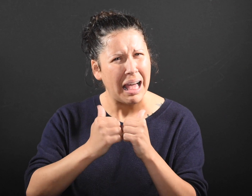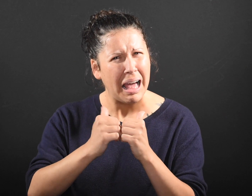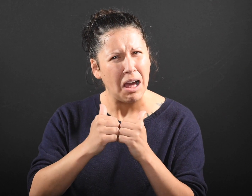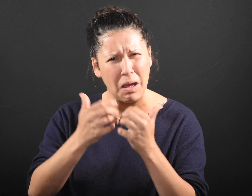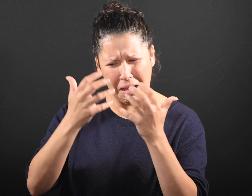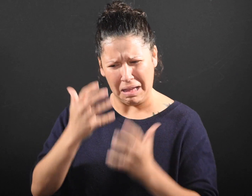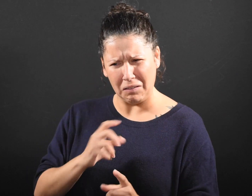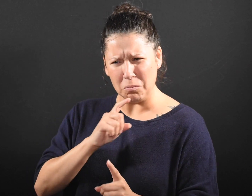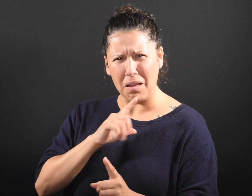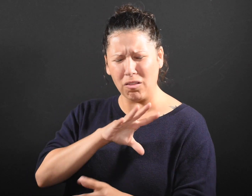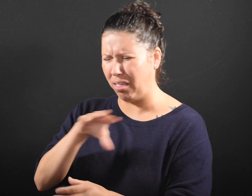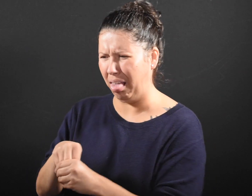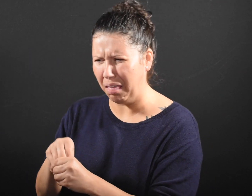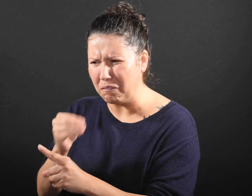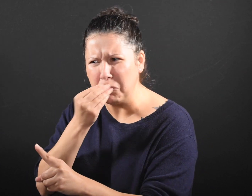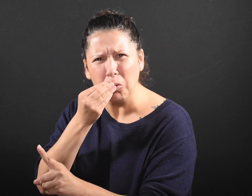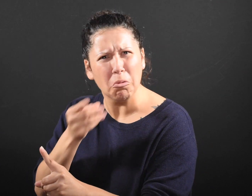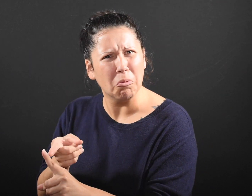How do heavy metals get into foods?